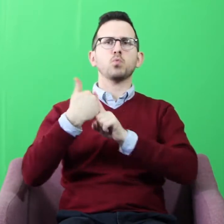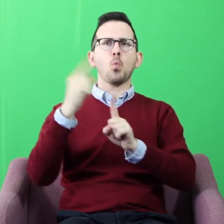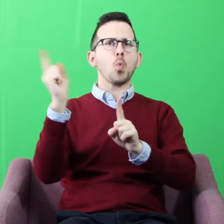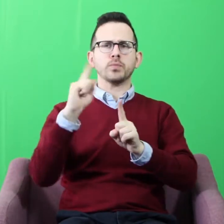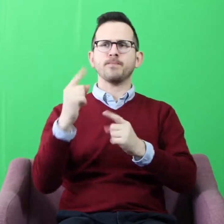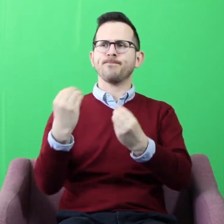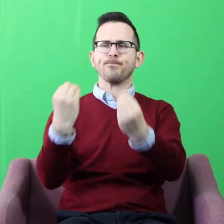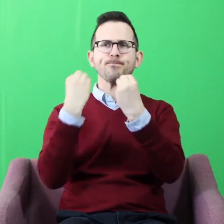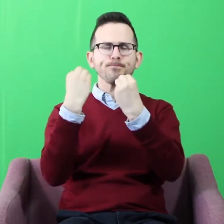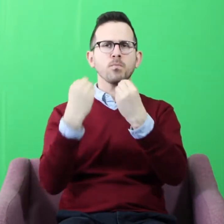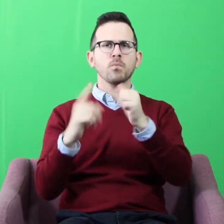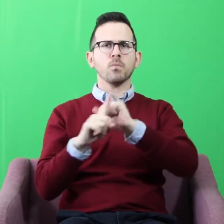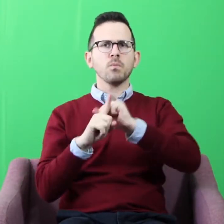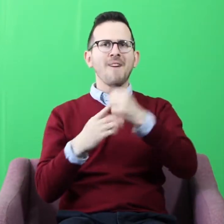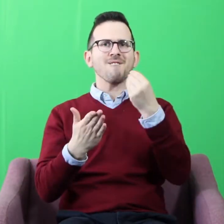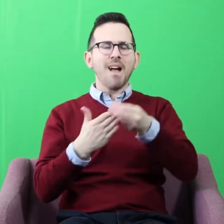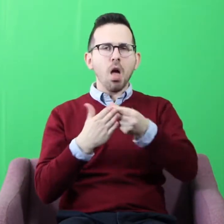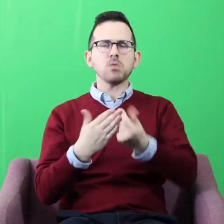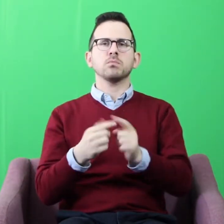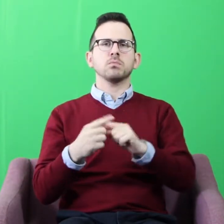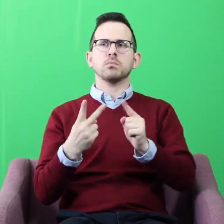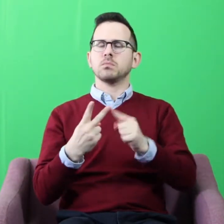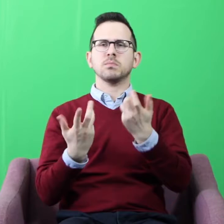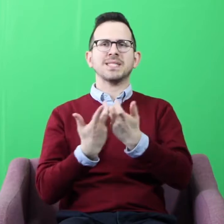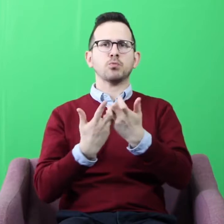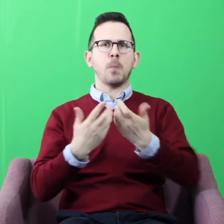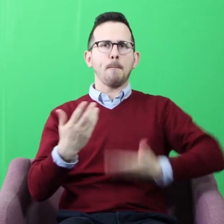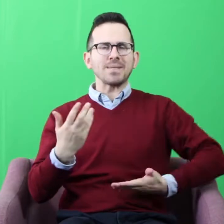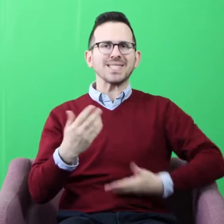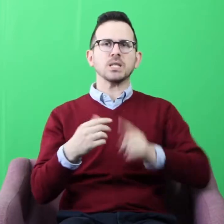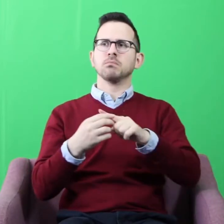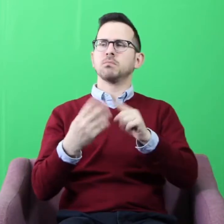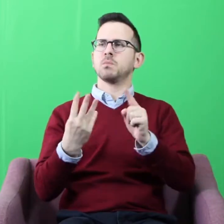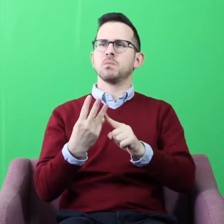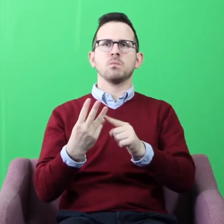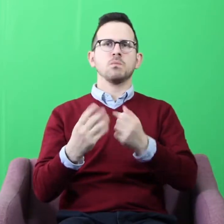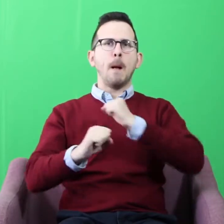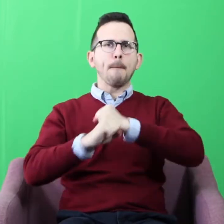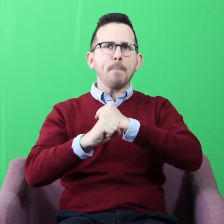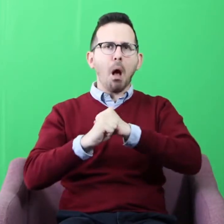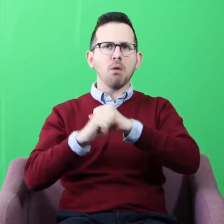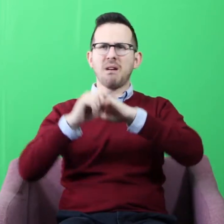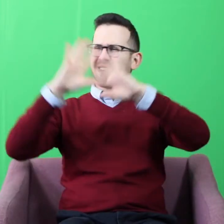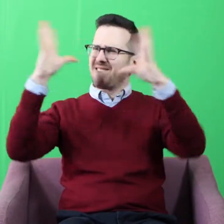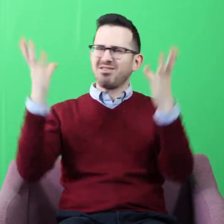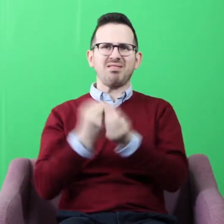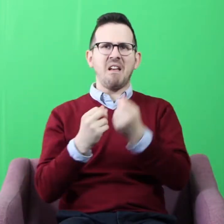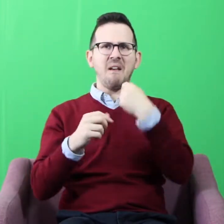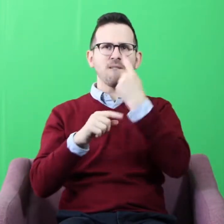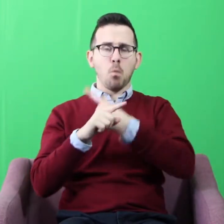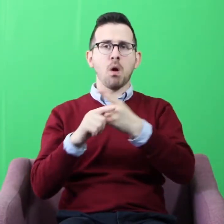The course taught us about finance, how to run a business, basically everything we needed to know.